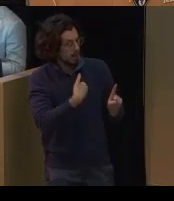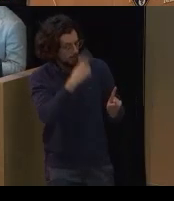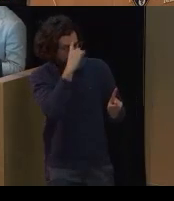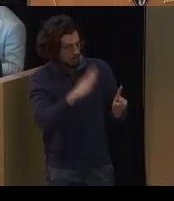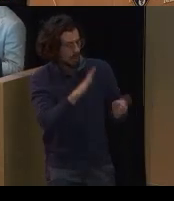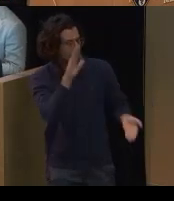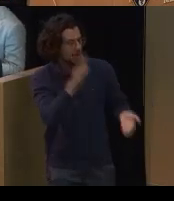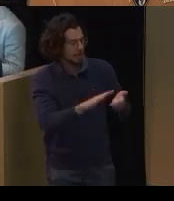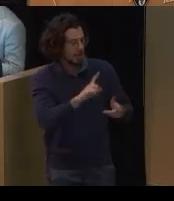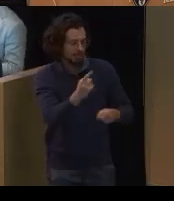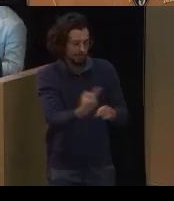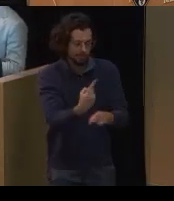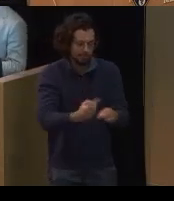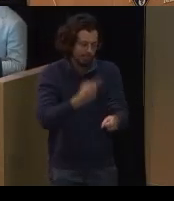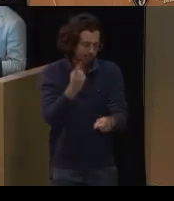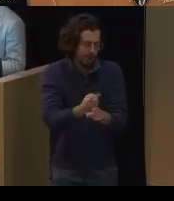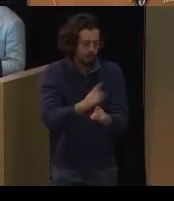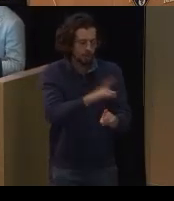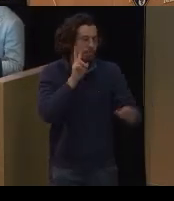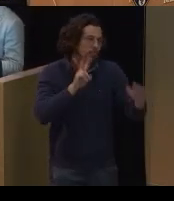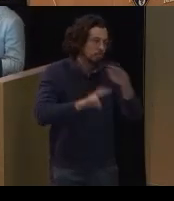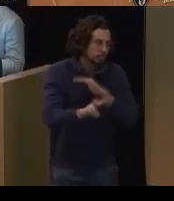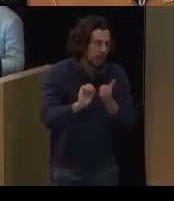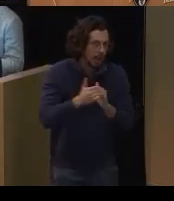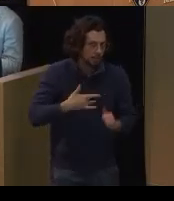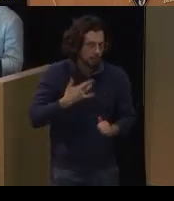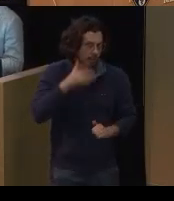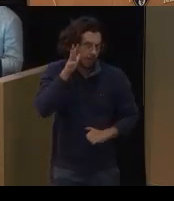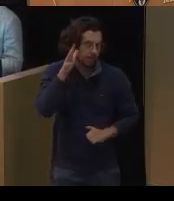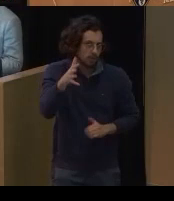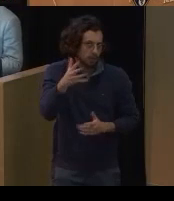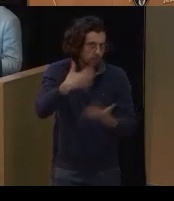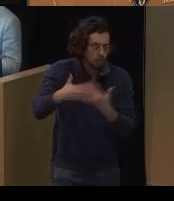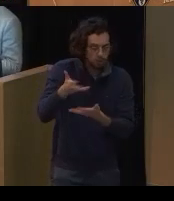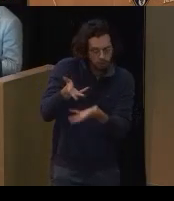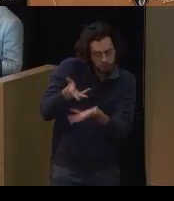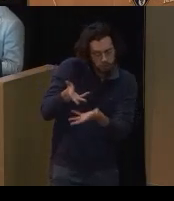less accurate at forecasting how they're going to feel in a future future social interaction and the